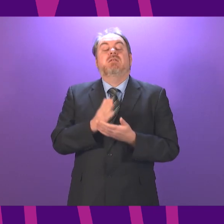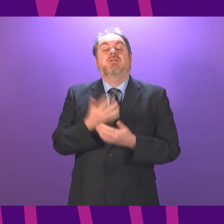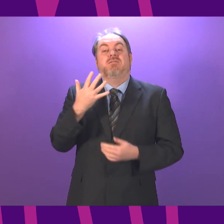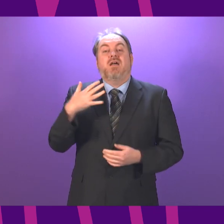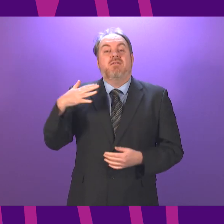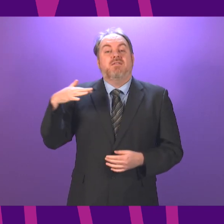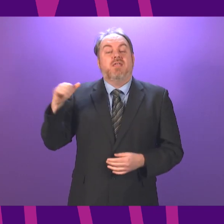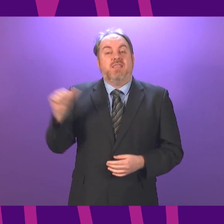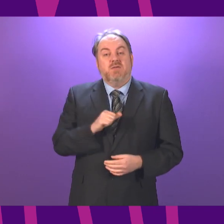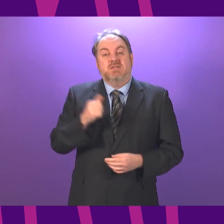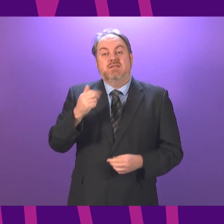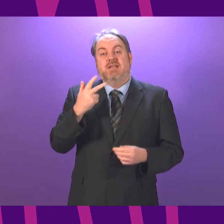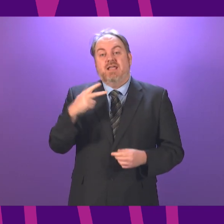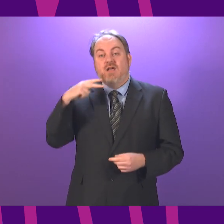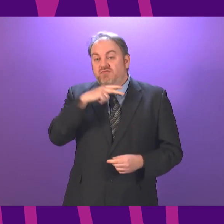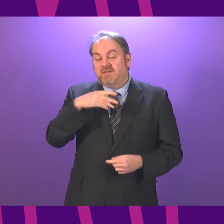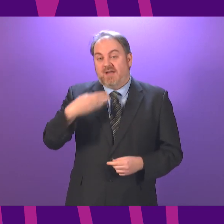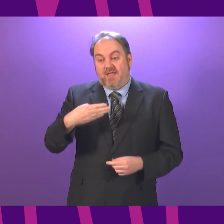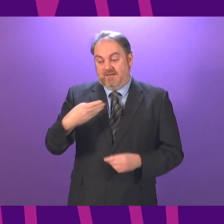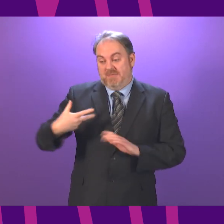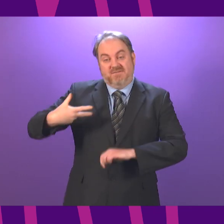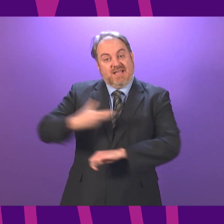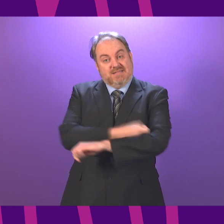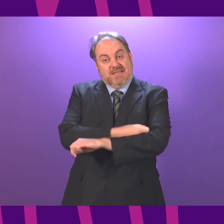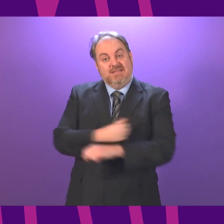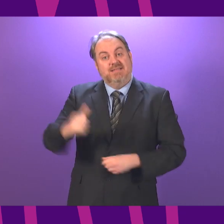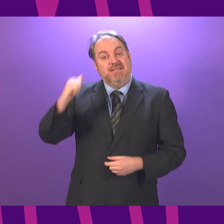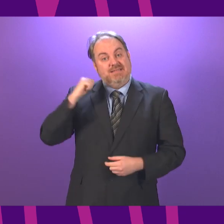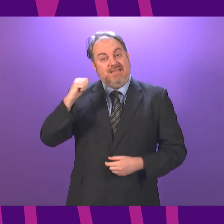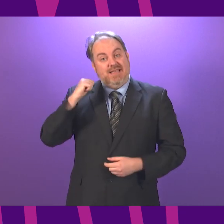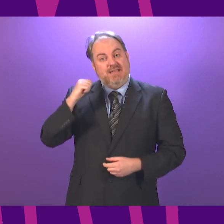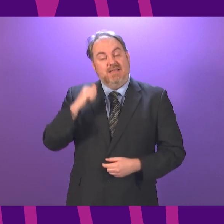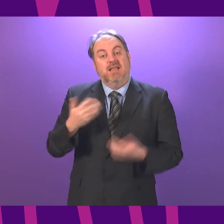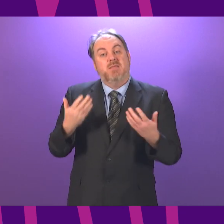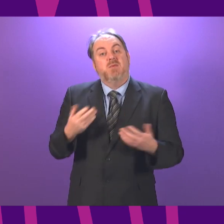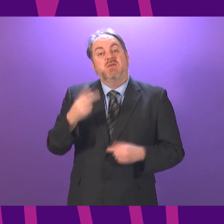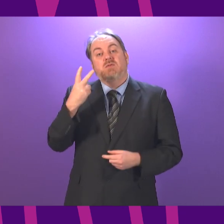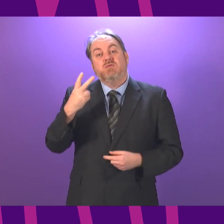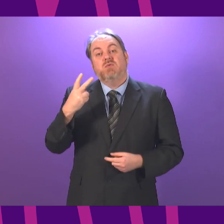people had received their first dose of vaccine. There are currently 2,003 people in hospital,